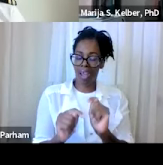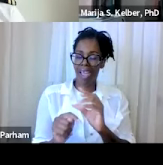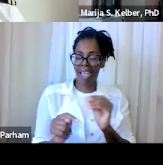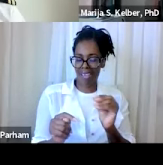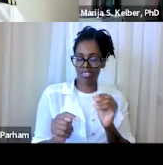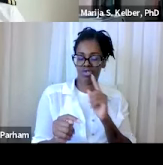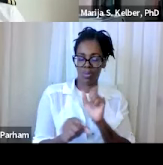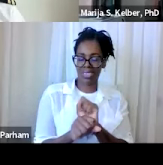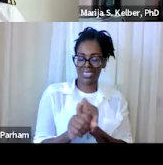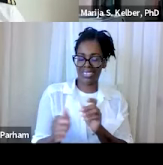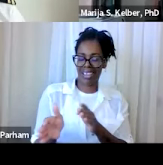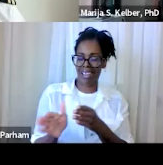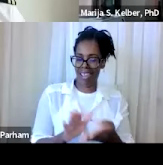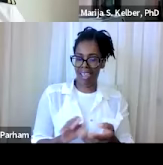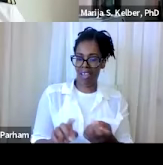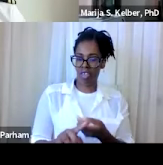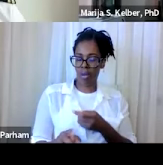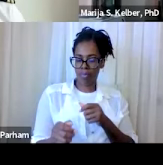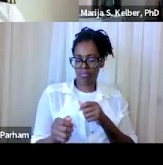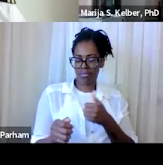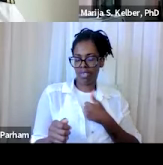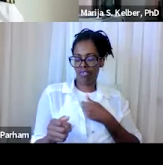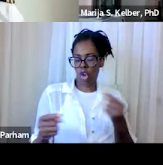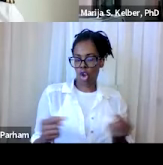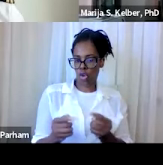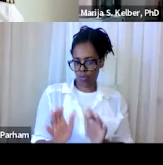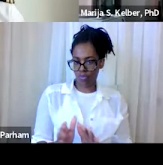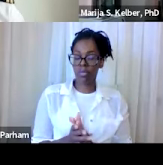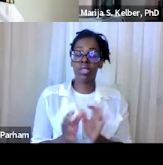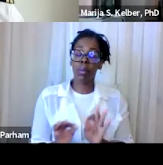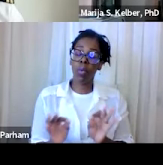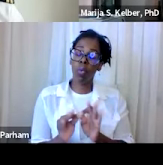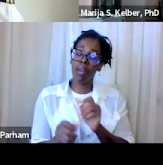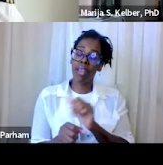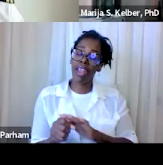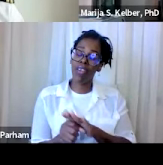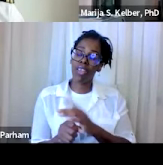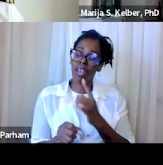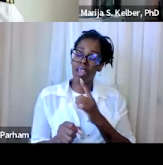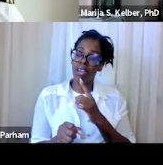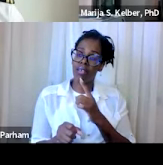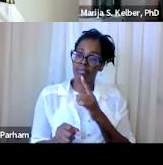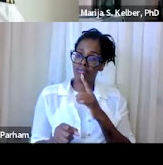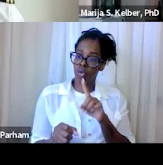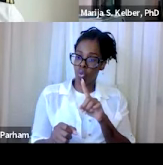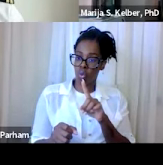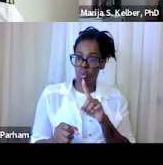So this is clearly an important area for interventions,